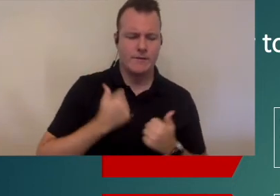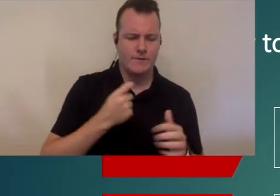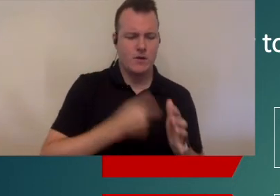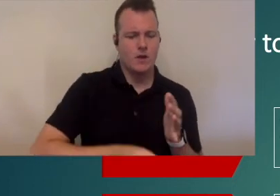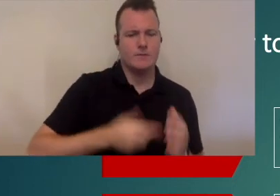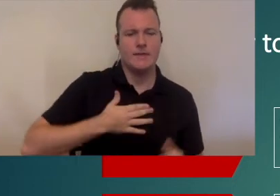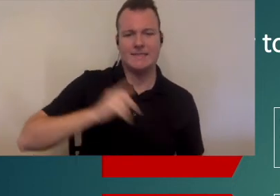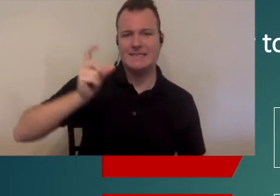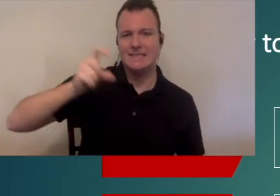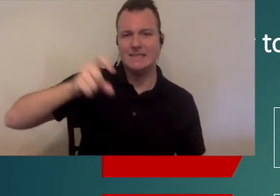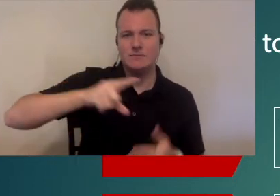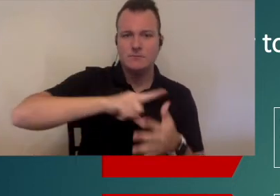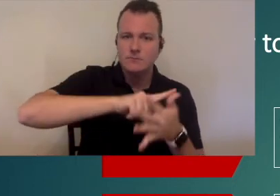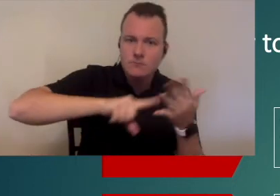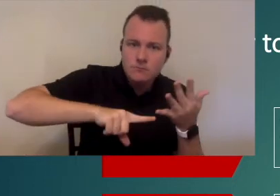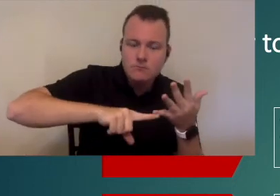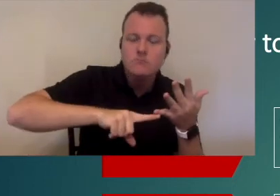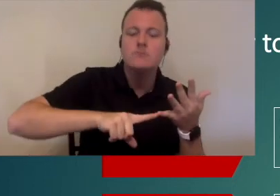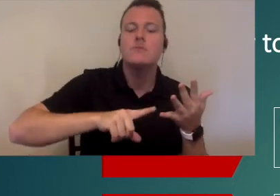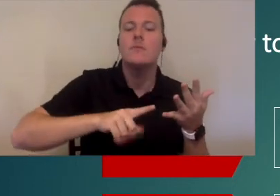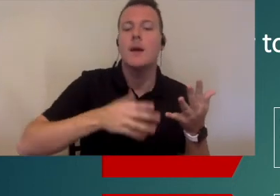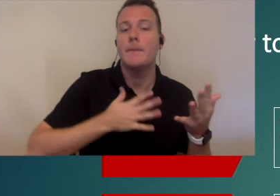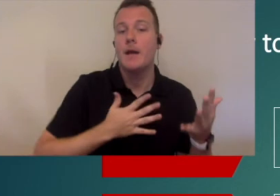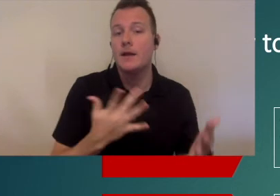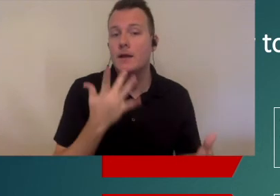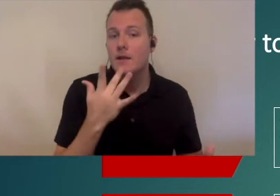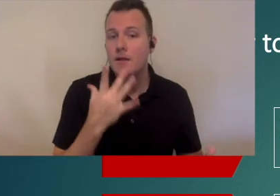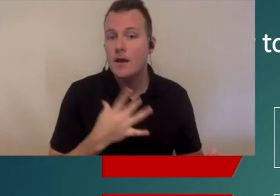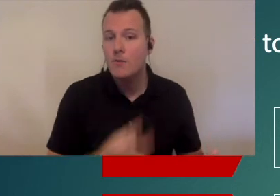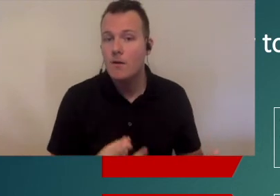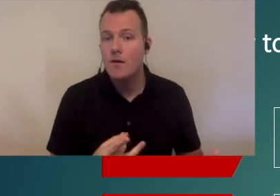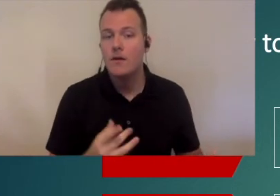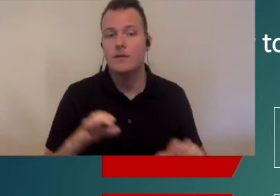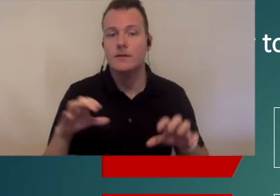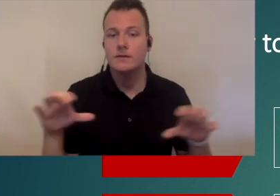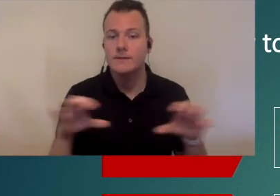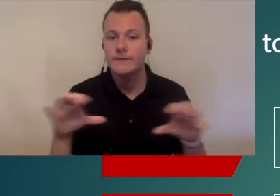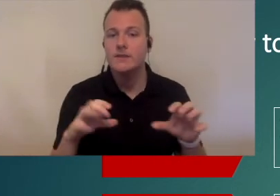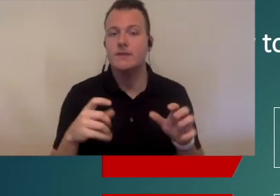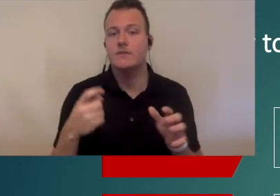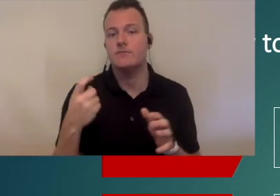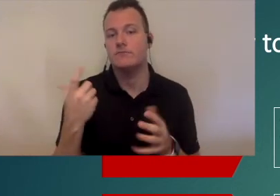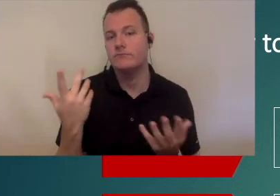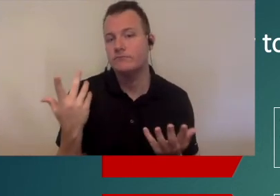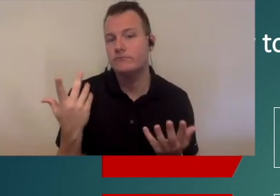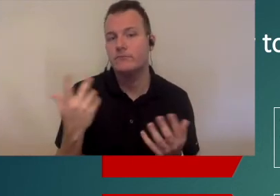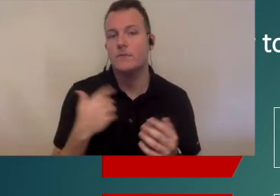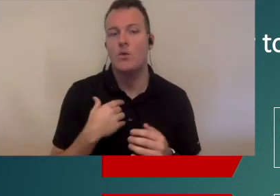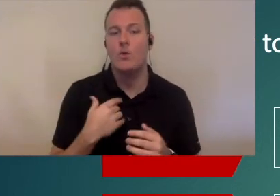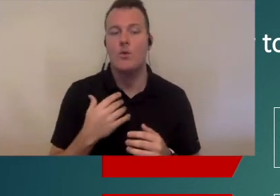are my needs. And then what are my likes, what are some activities or- or amenities,